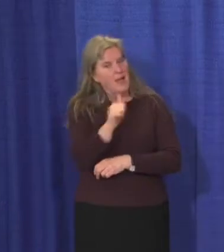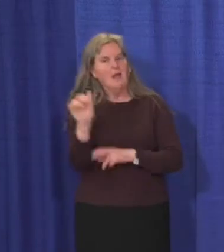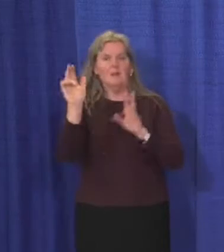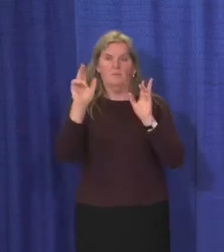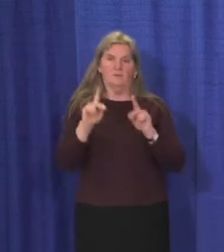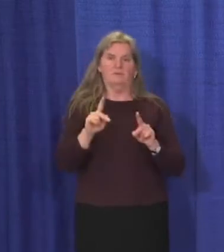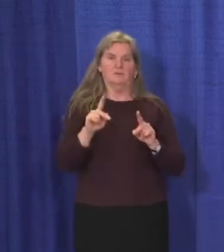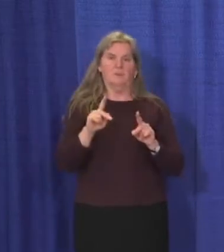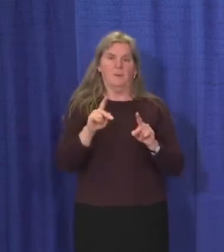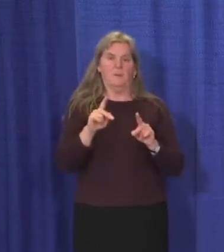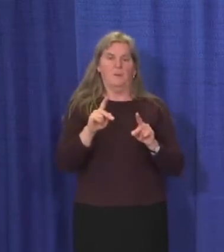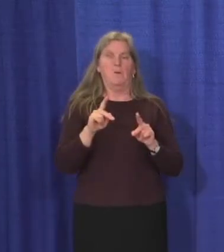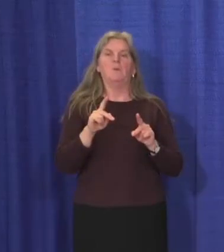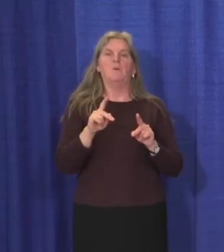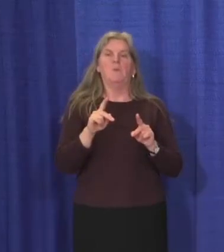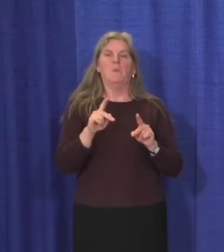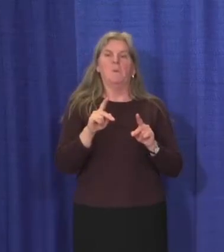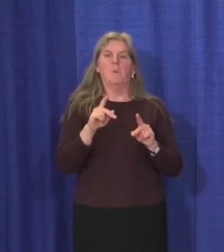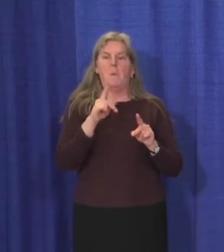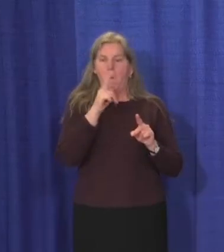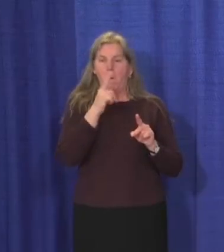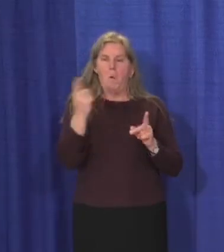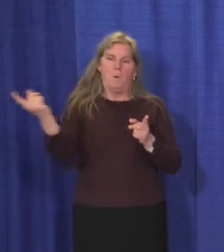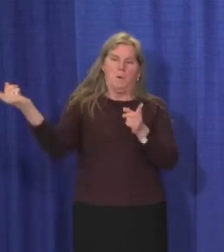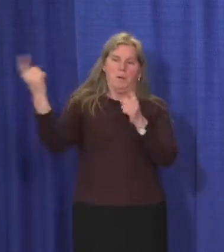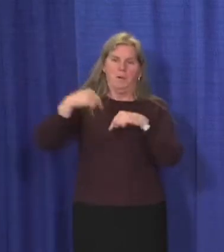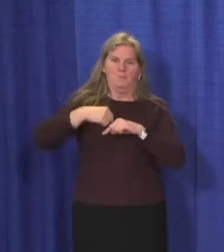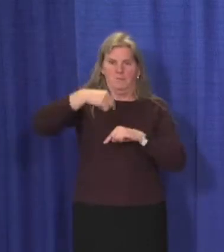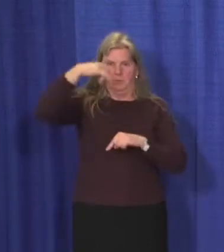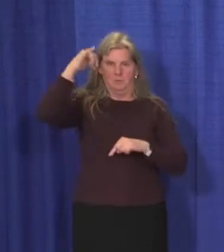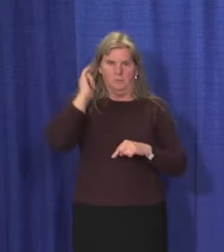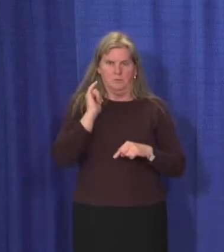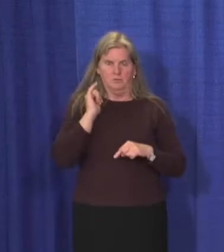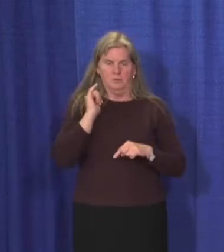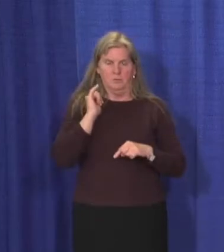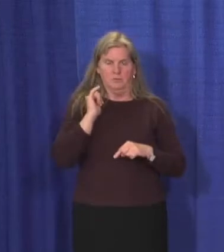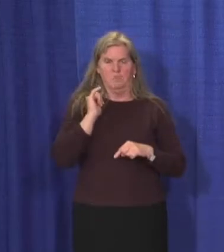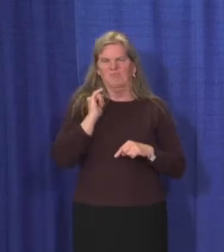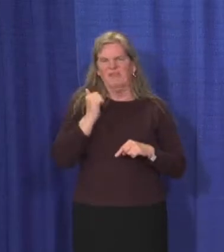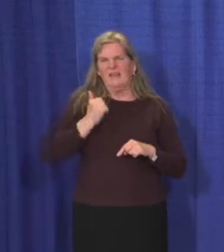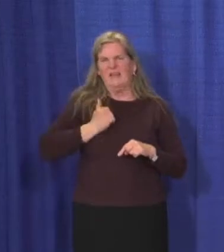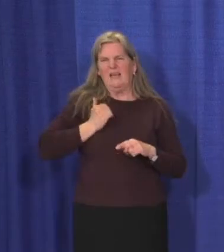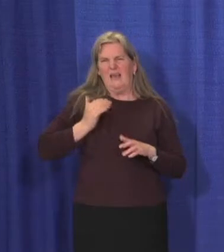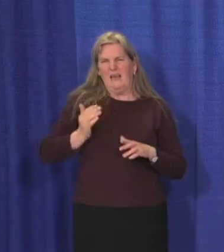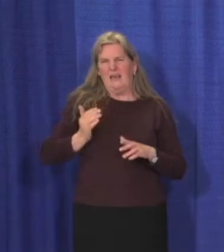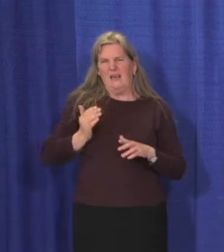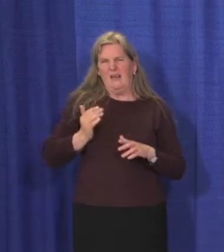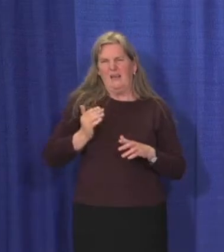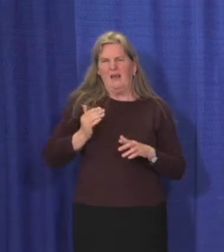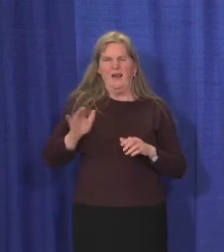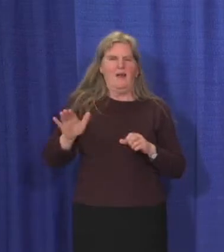in from -- in to Yukon, a Canadian resident who has that